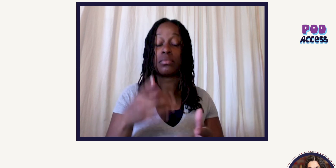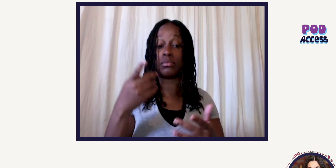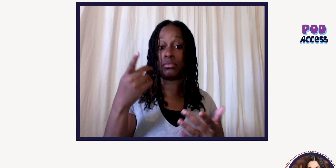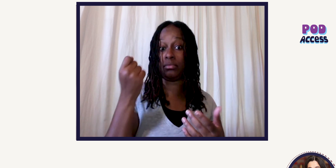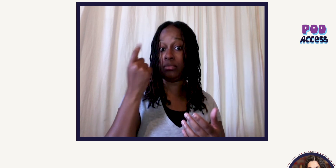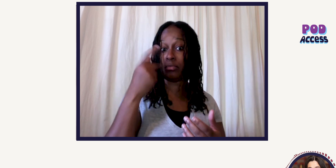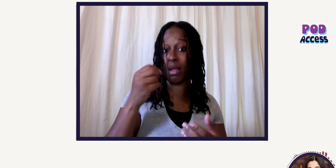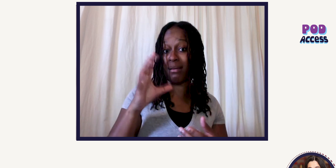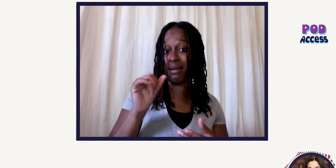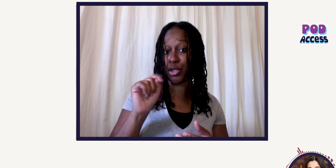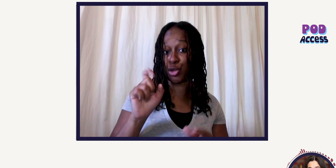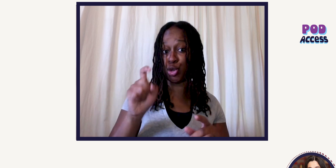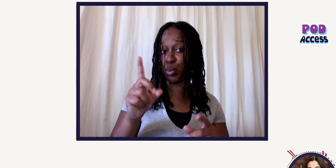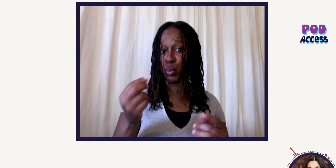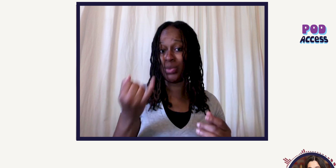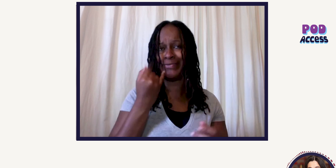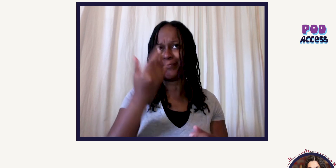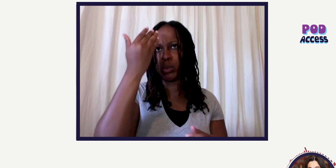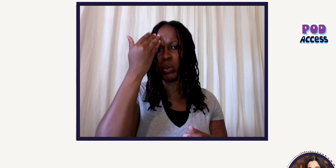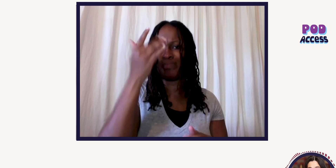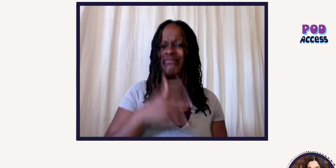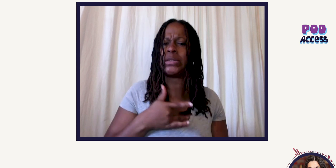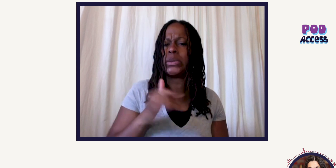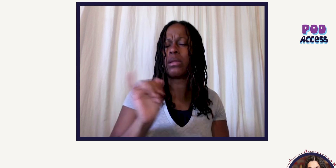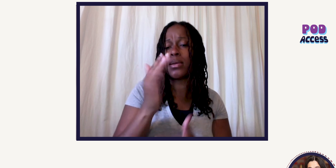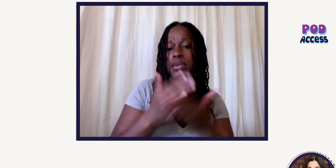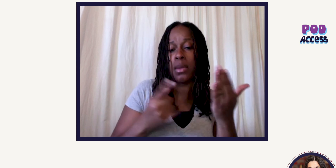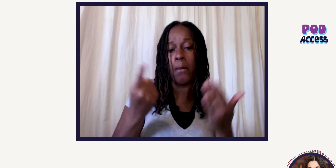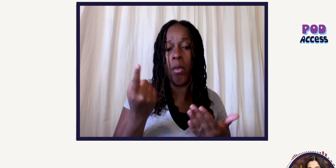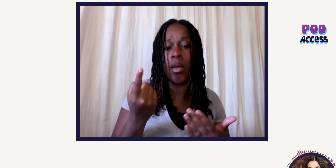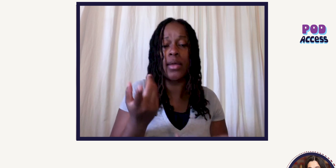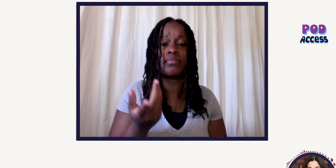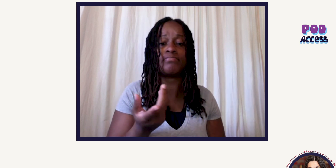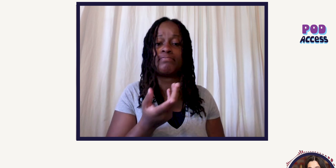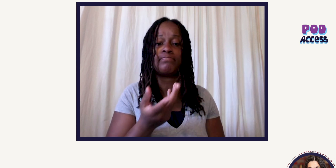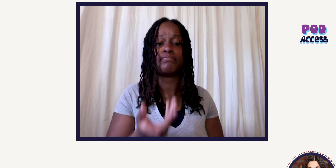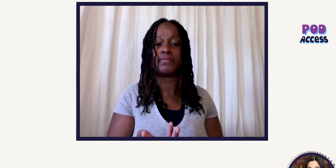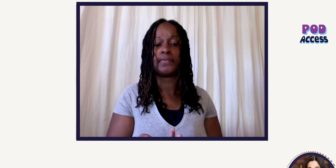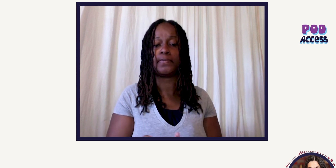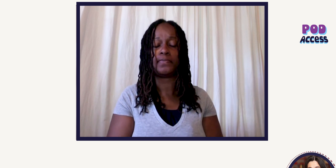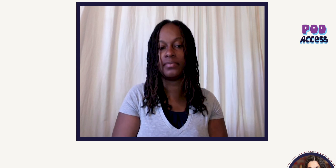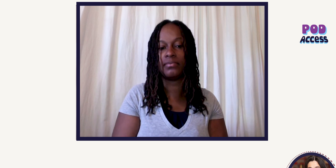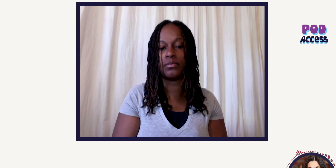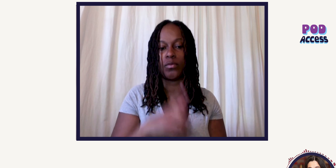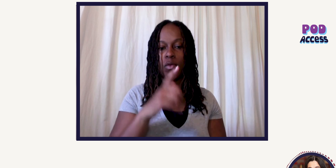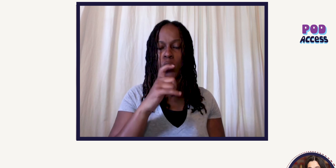What a podcaster should do if they don't feel like someone who hits them up as a potential guest is really gonna fit